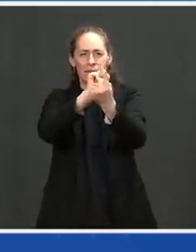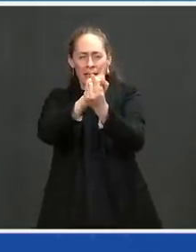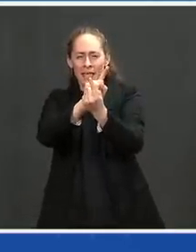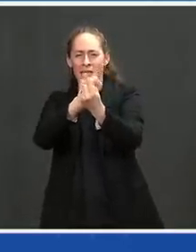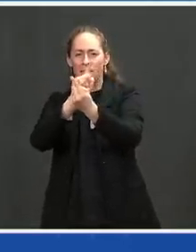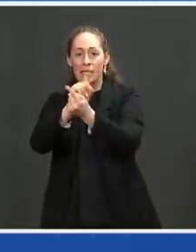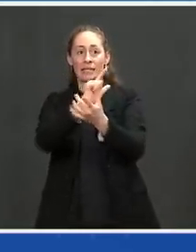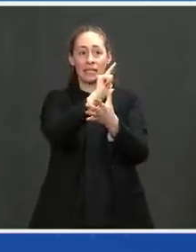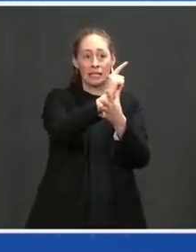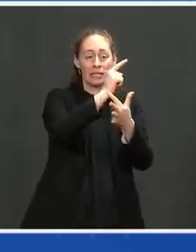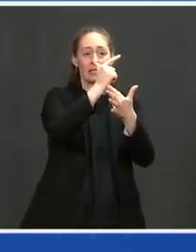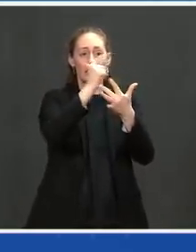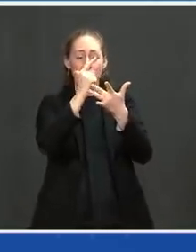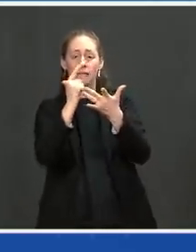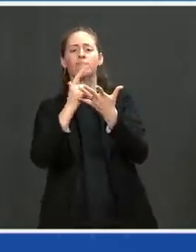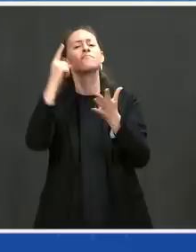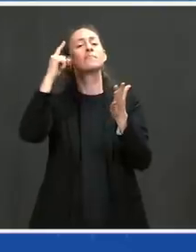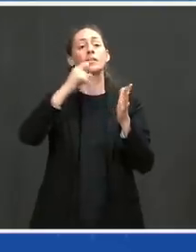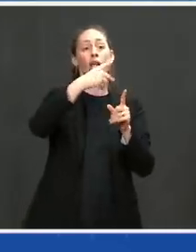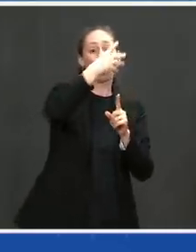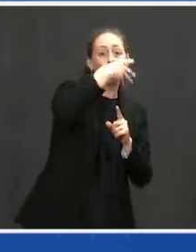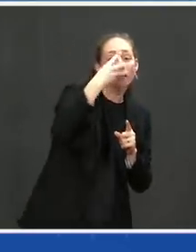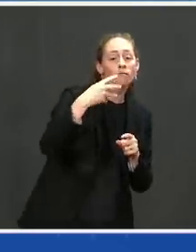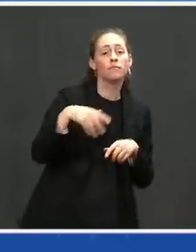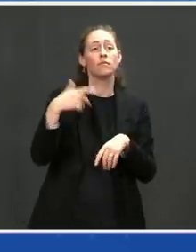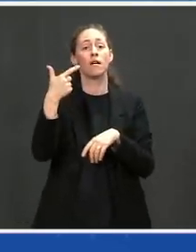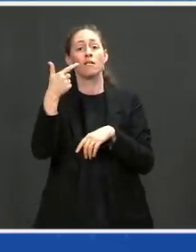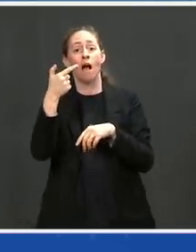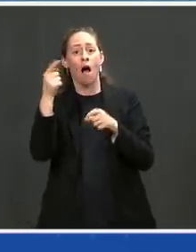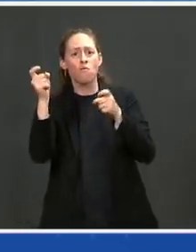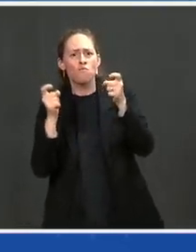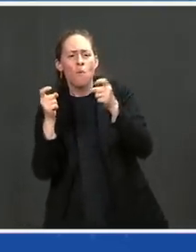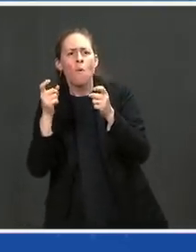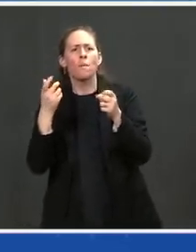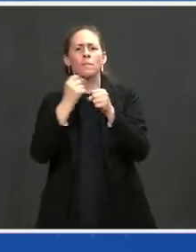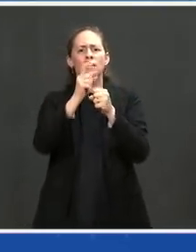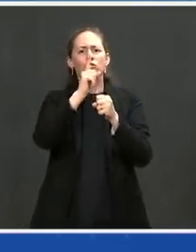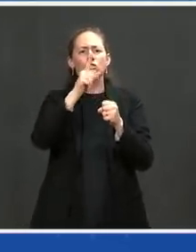or a number of other problems that face the country. But the fundamental problem